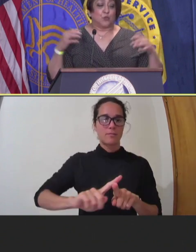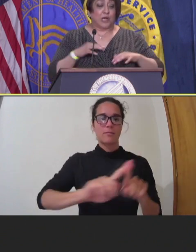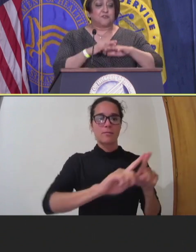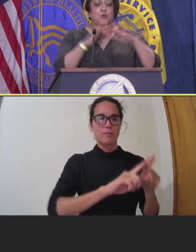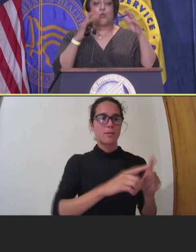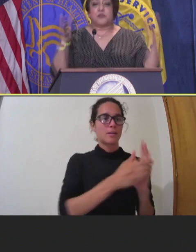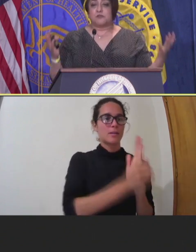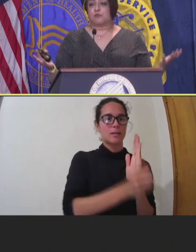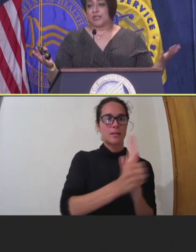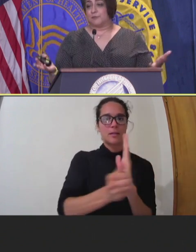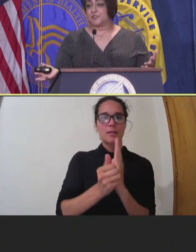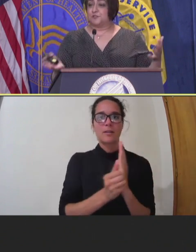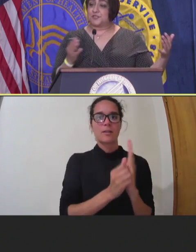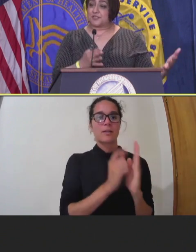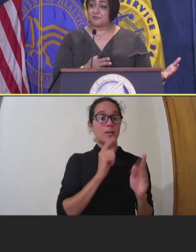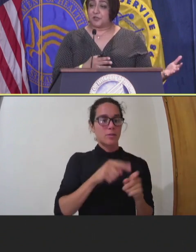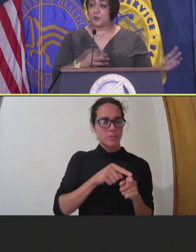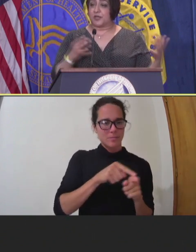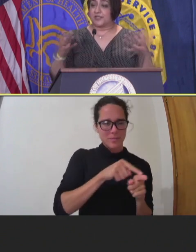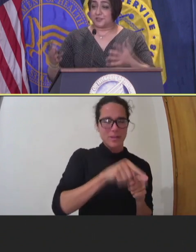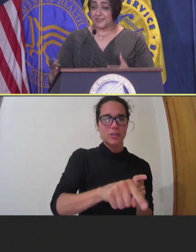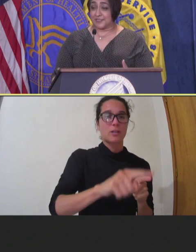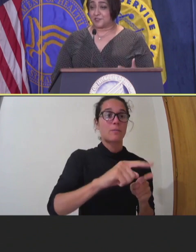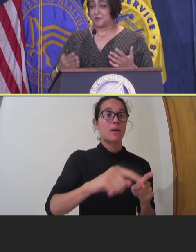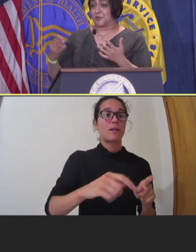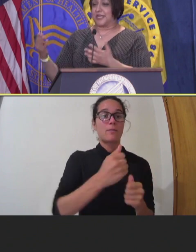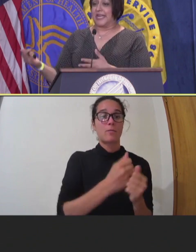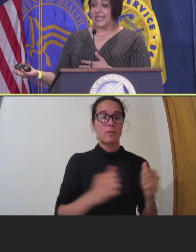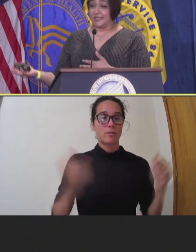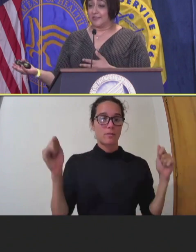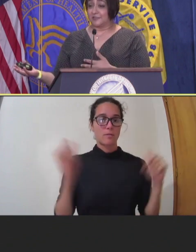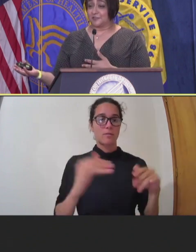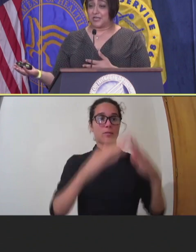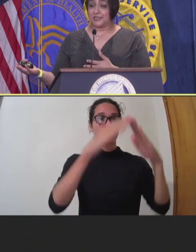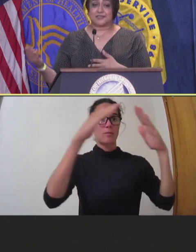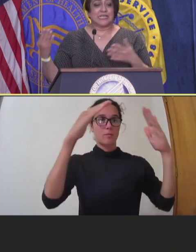under one roof we're able to do discovery work, translational work, and clinical trials. And